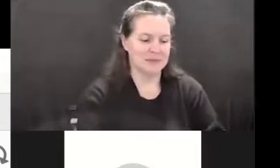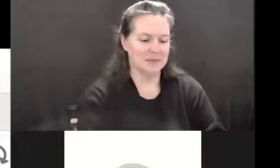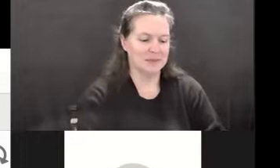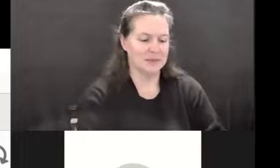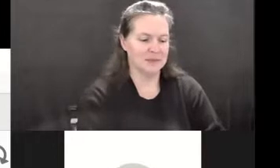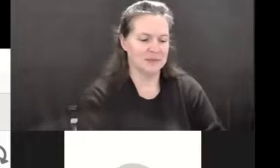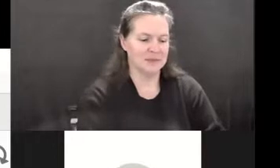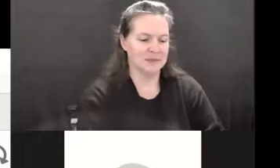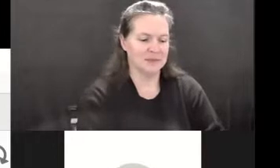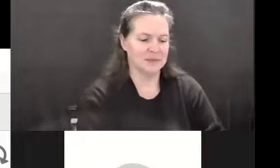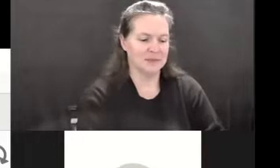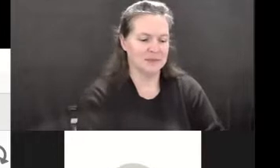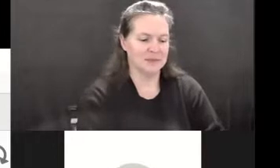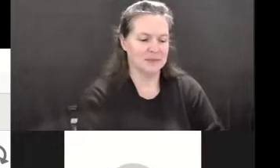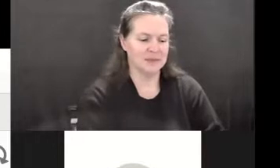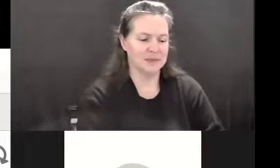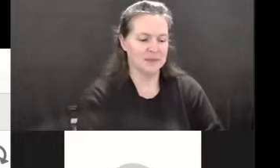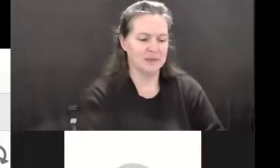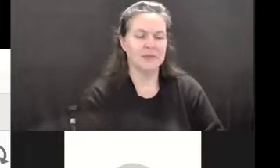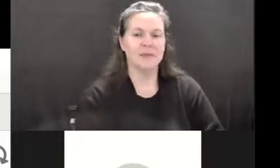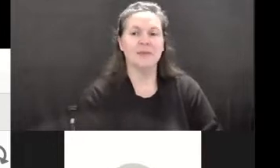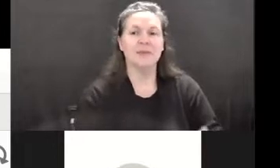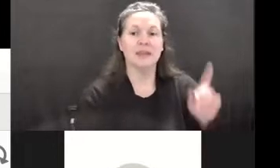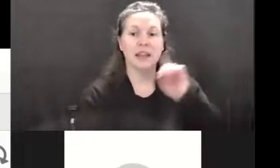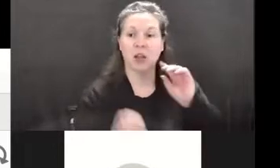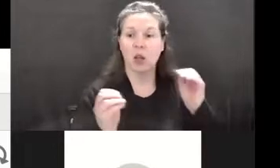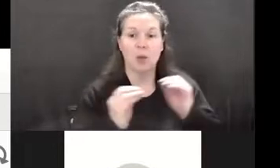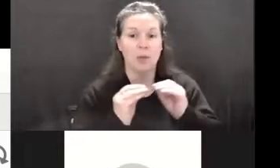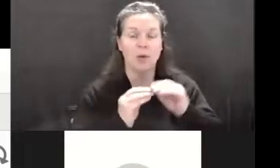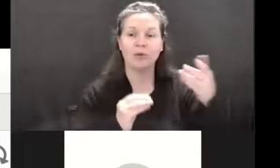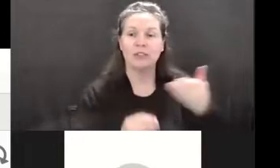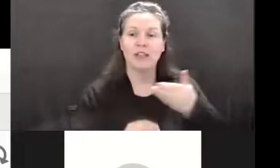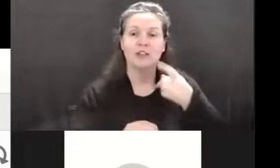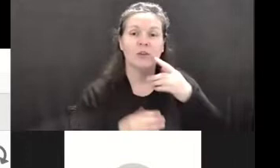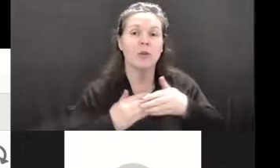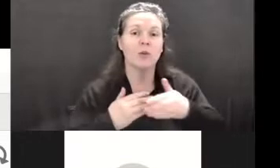Hearing no more introductions, for the rest of everyone,